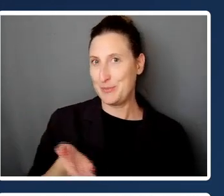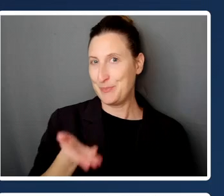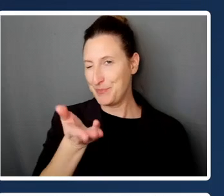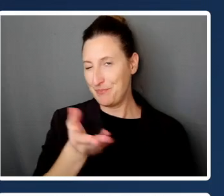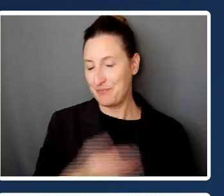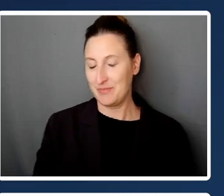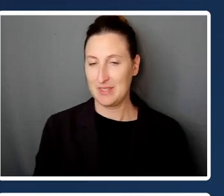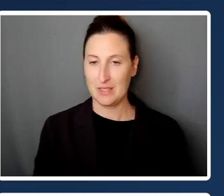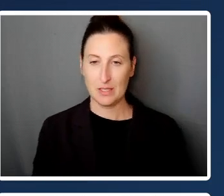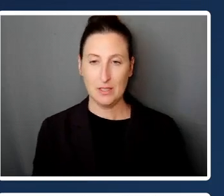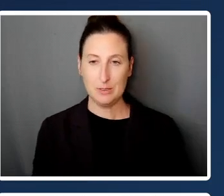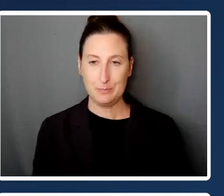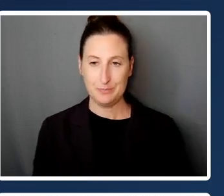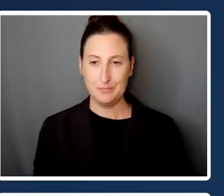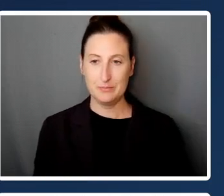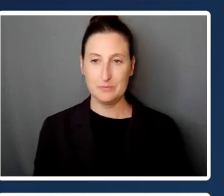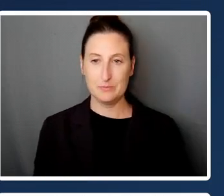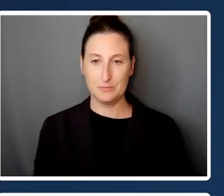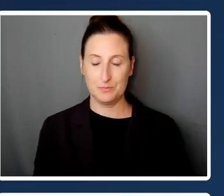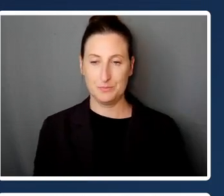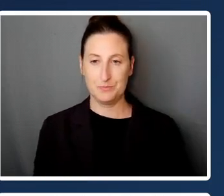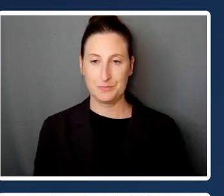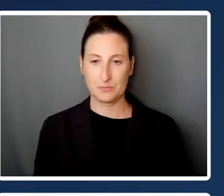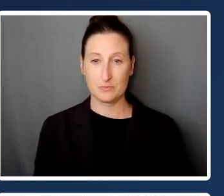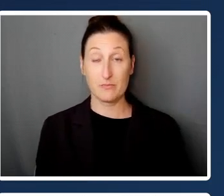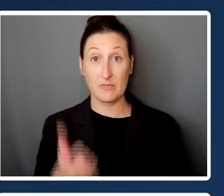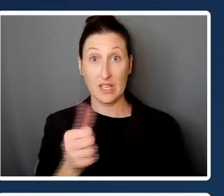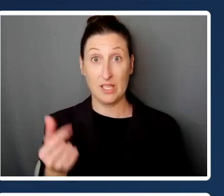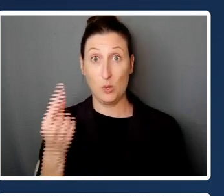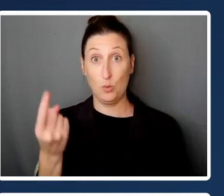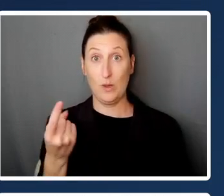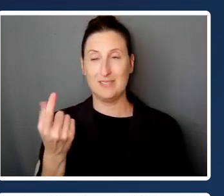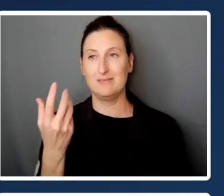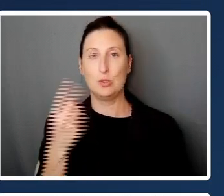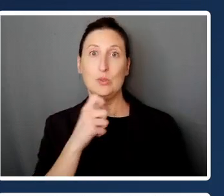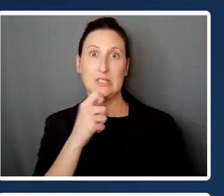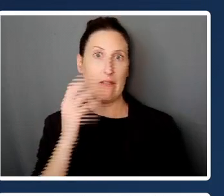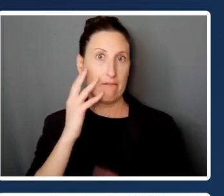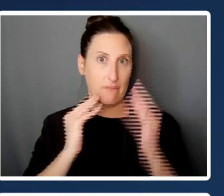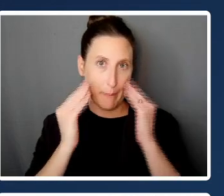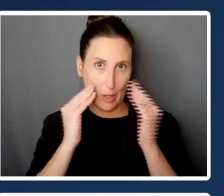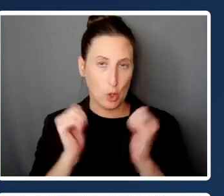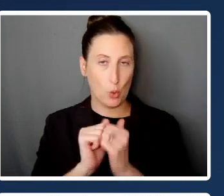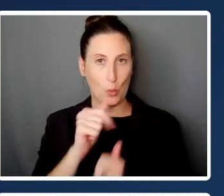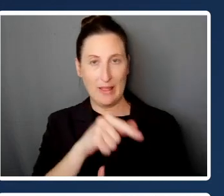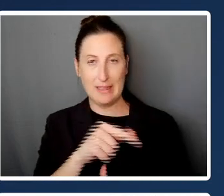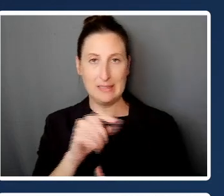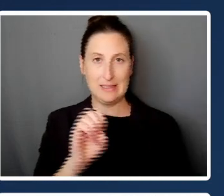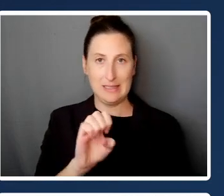who's outside of that, you know that area. But this is really what drives the work here. What